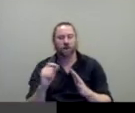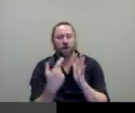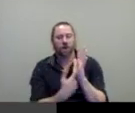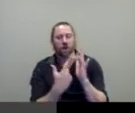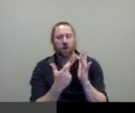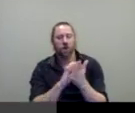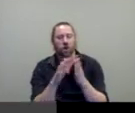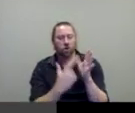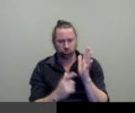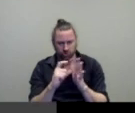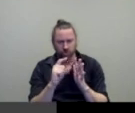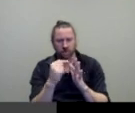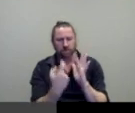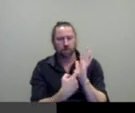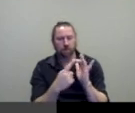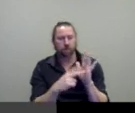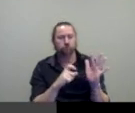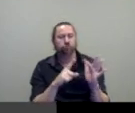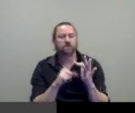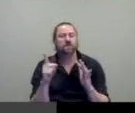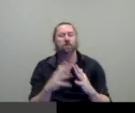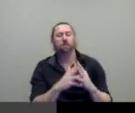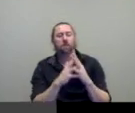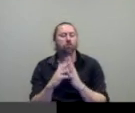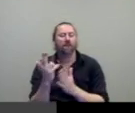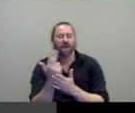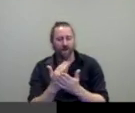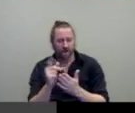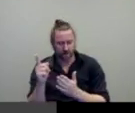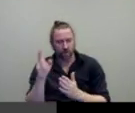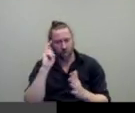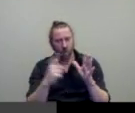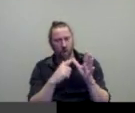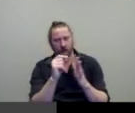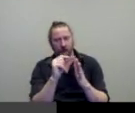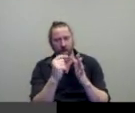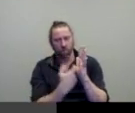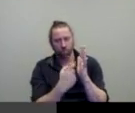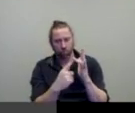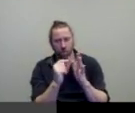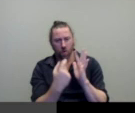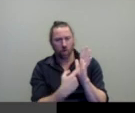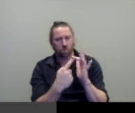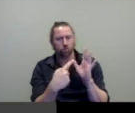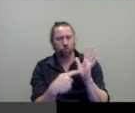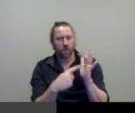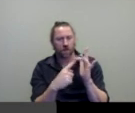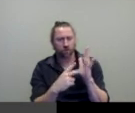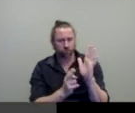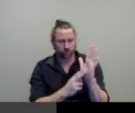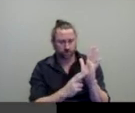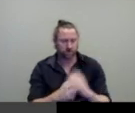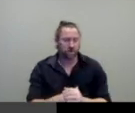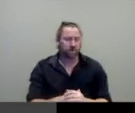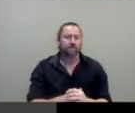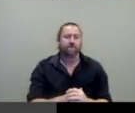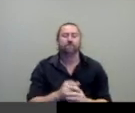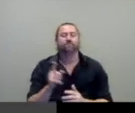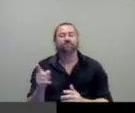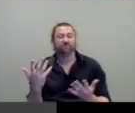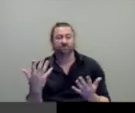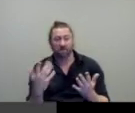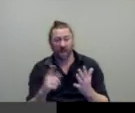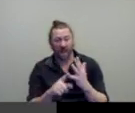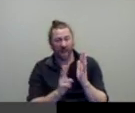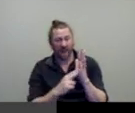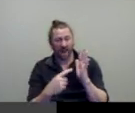Richard Prince is an american artist famous for appropriation in this work untitled cowboy